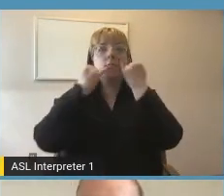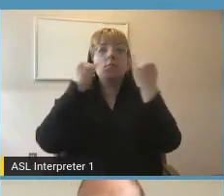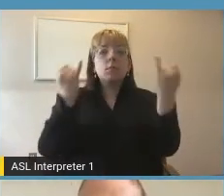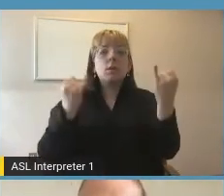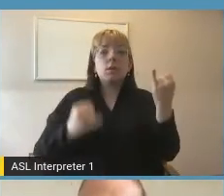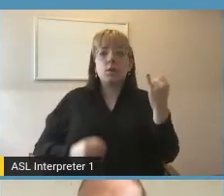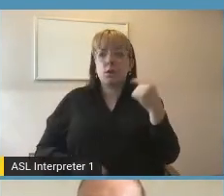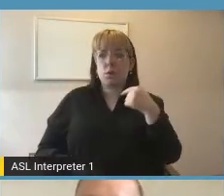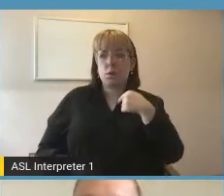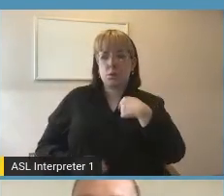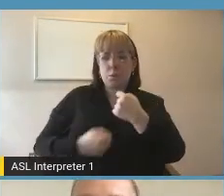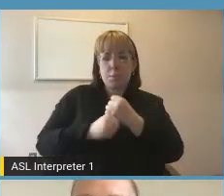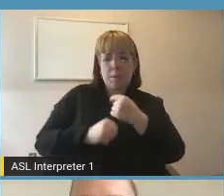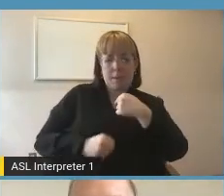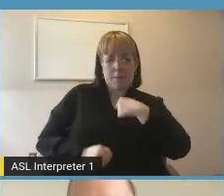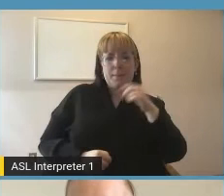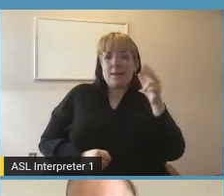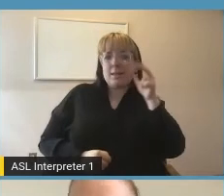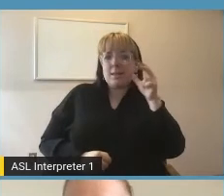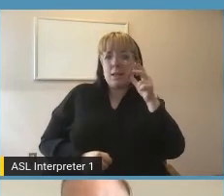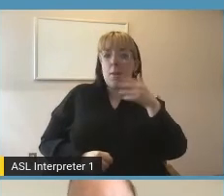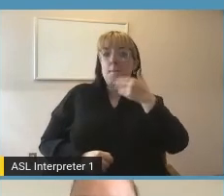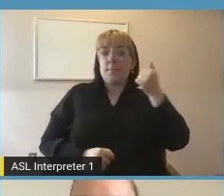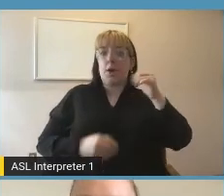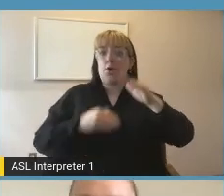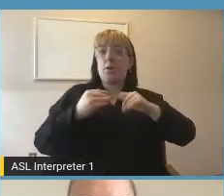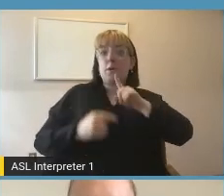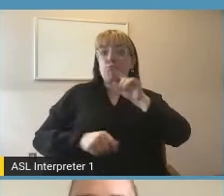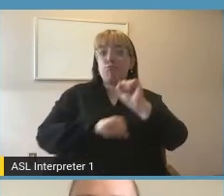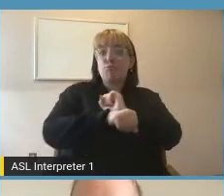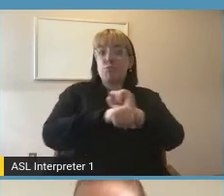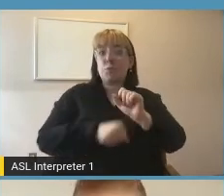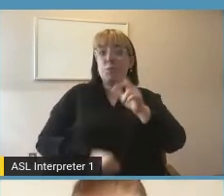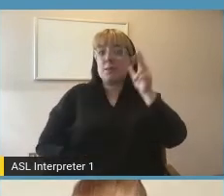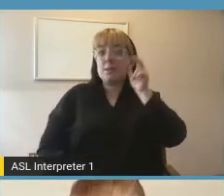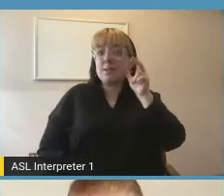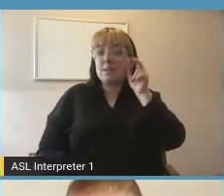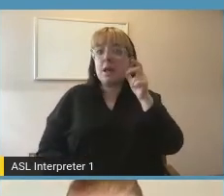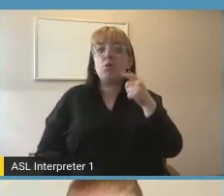I sound so we are helping the person that is talking we are elevating their speech a